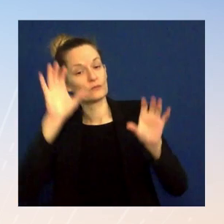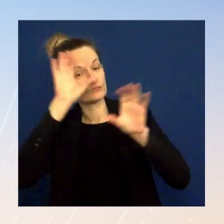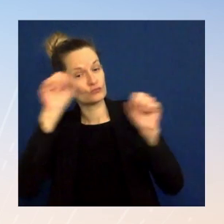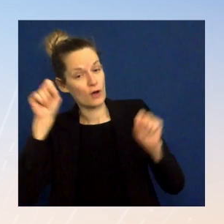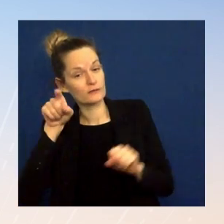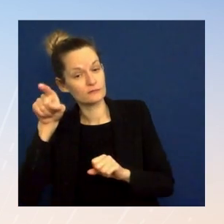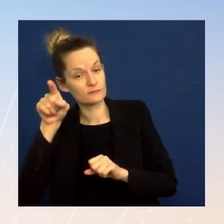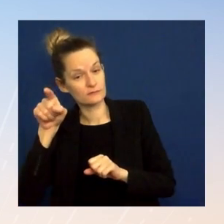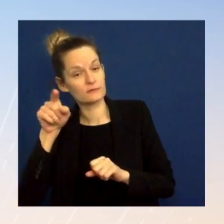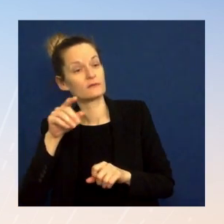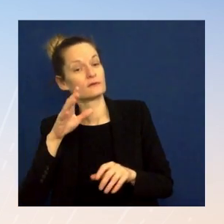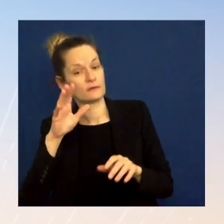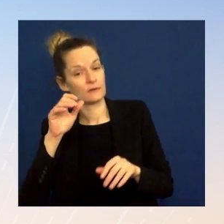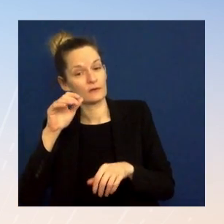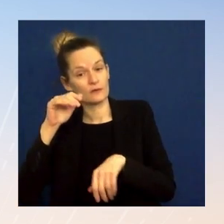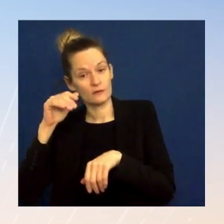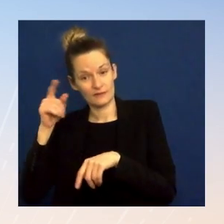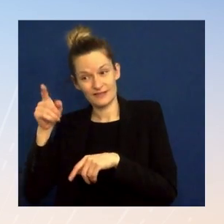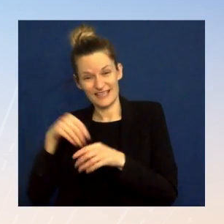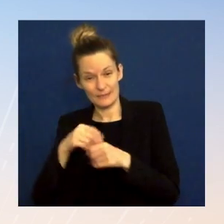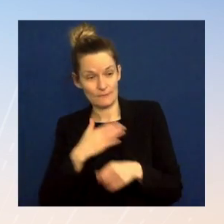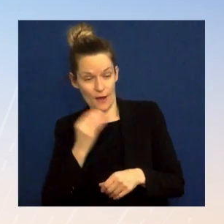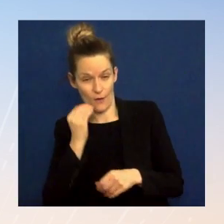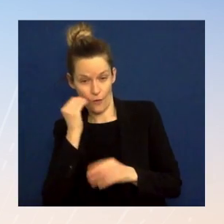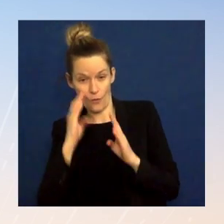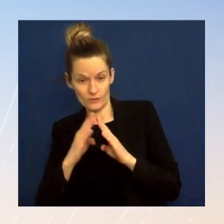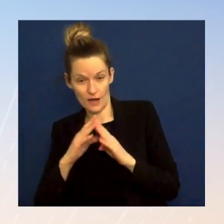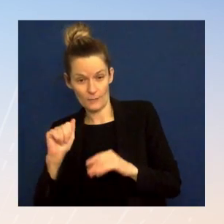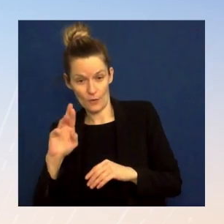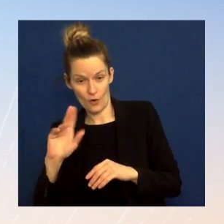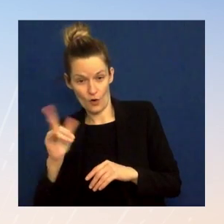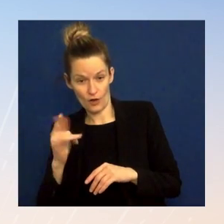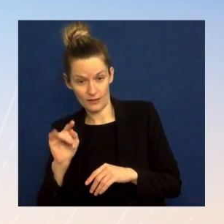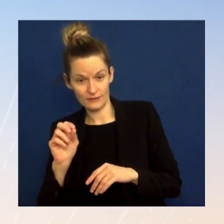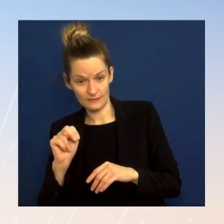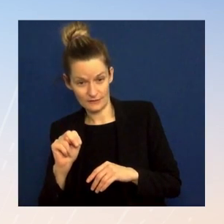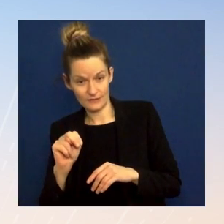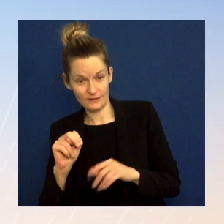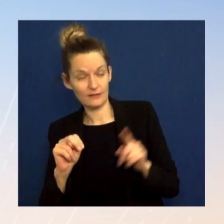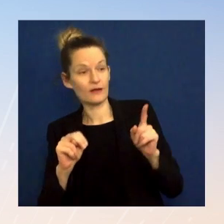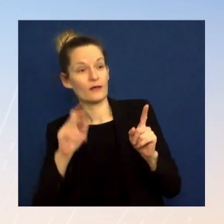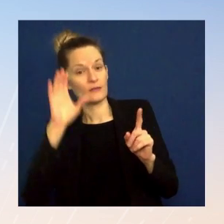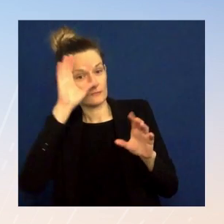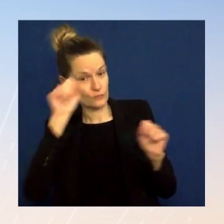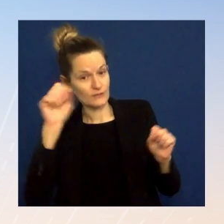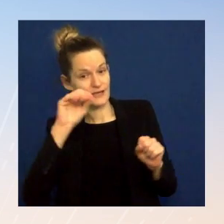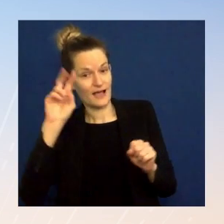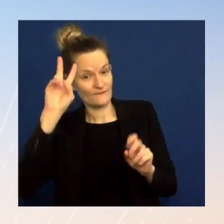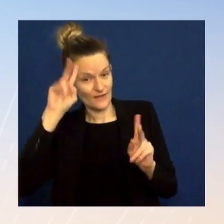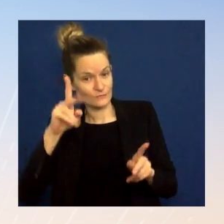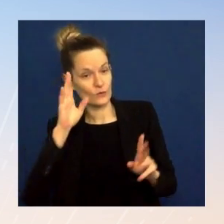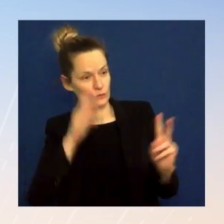And, of course, the Vice President as well. But beyond the scheduling details, I will leave political analysis to my friends over at the DNC.